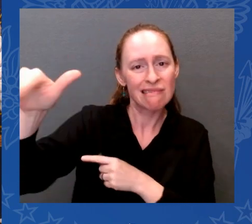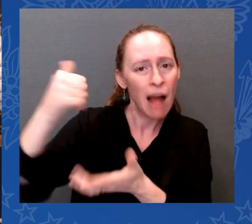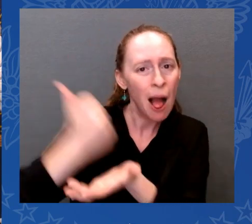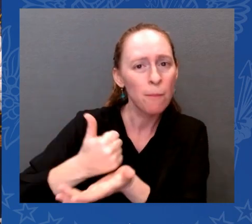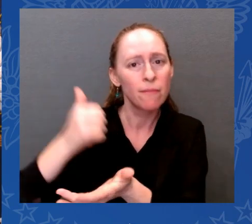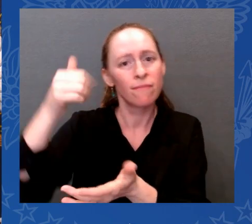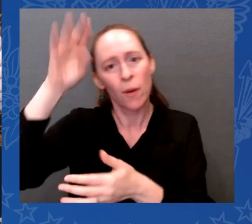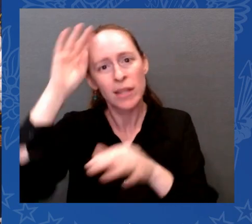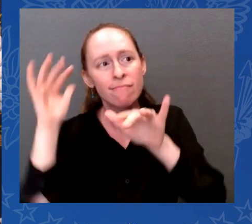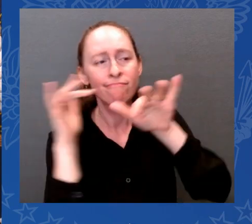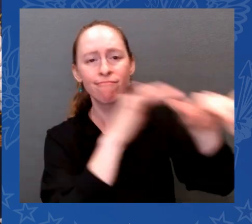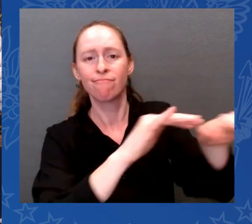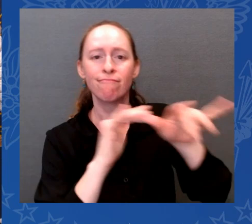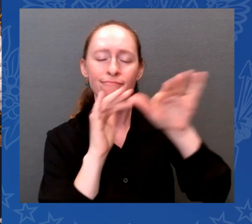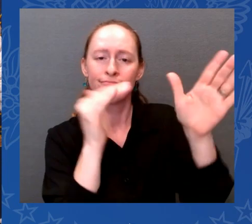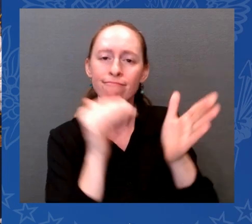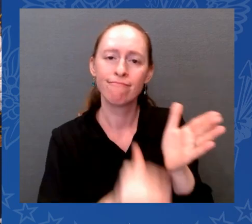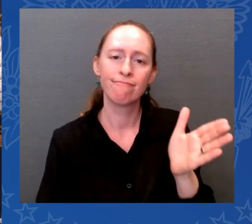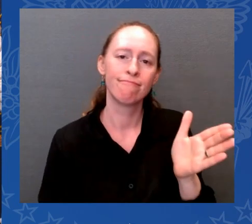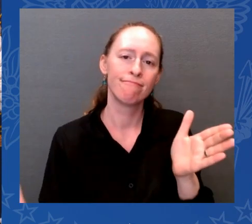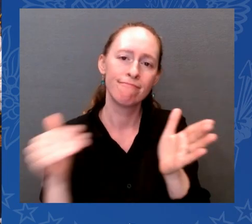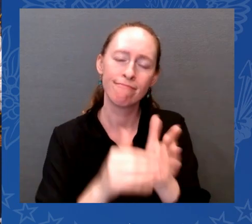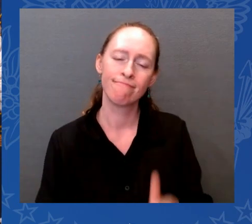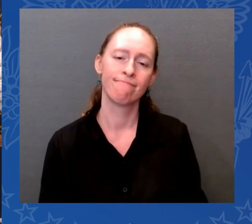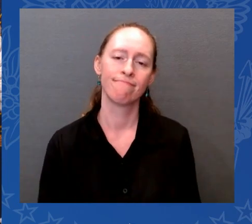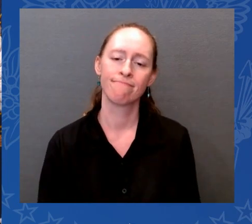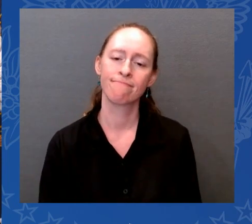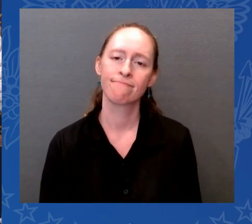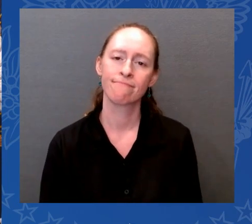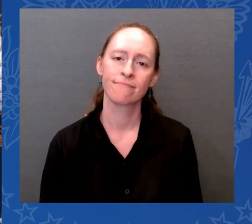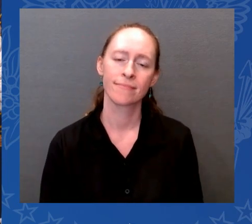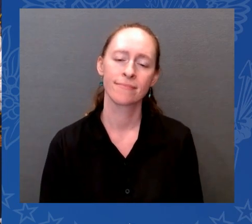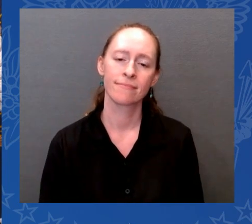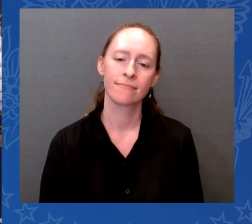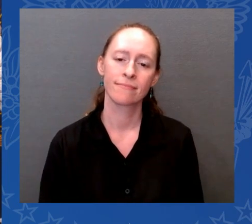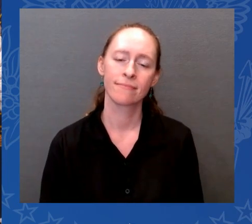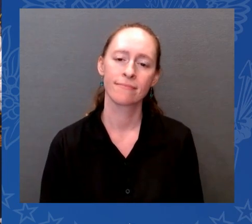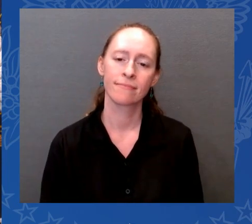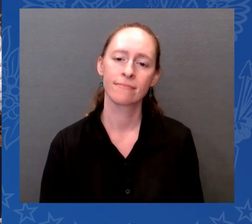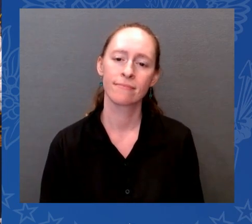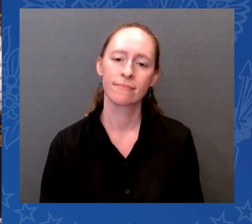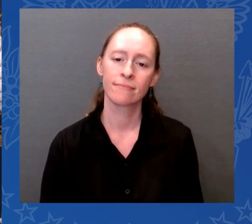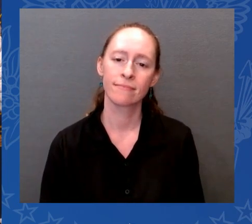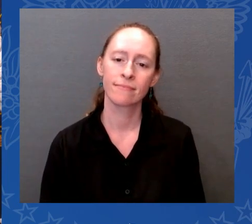where we're moving out into the forest areas to develop and it becomes local and federal.